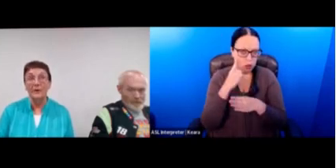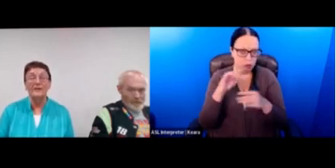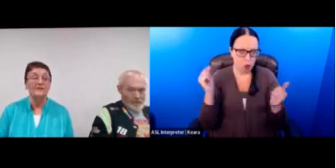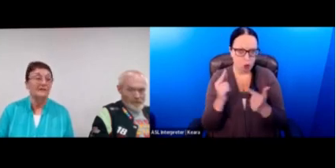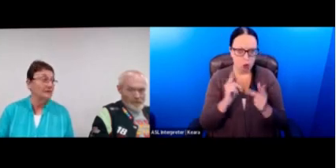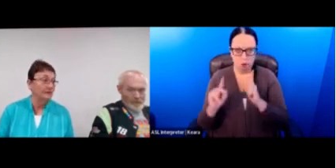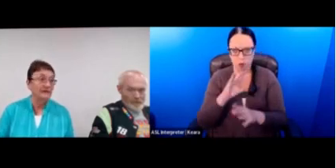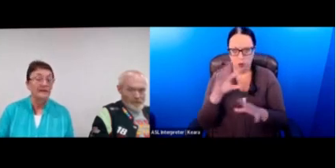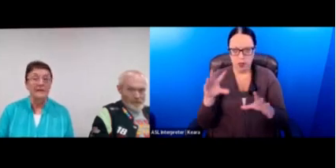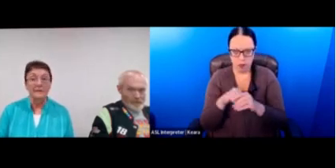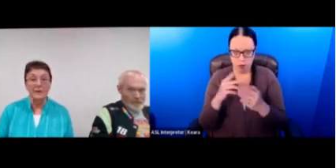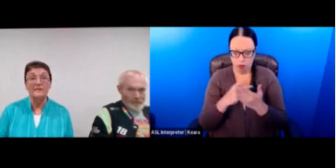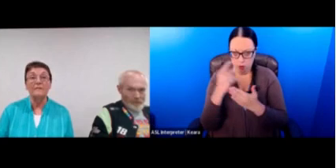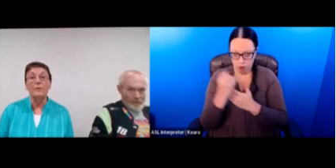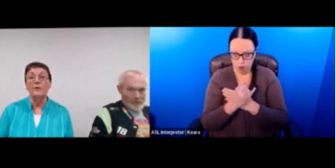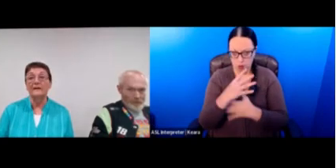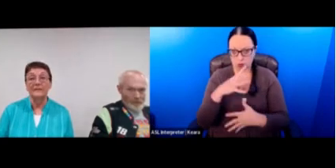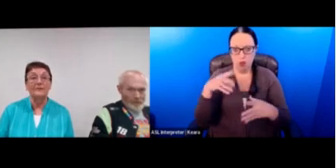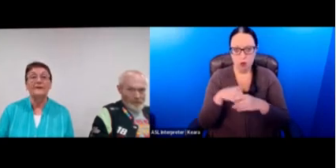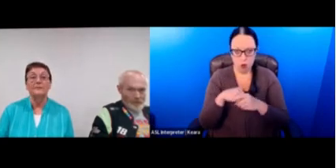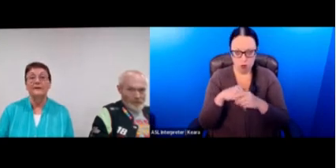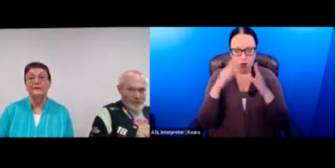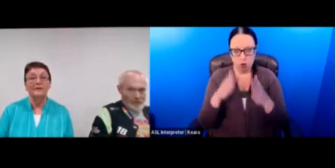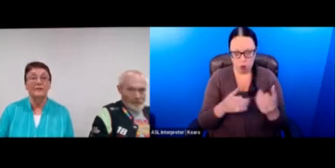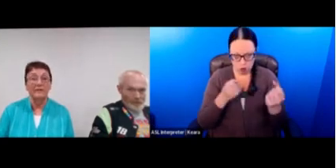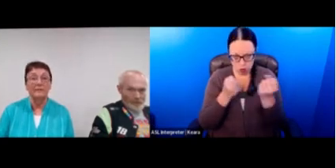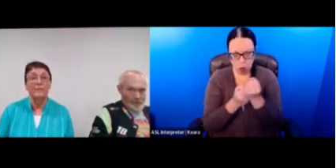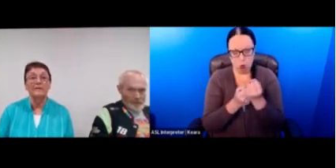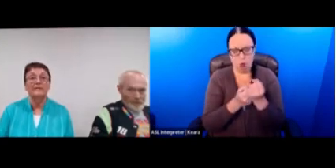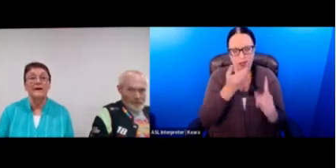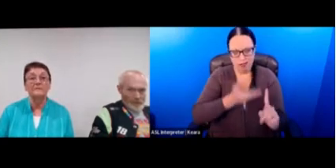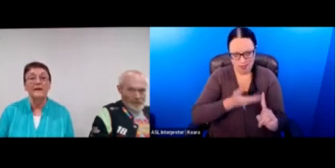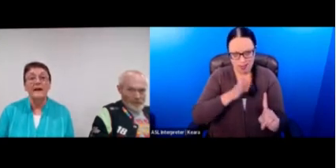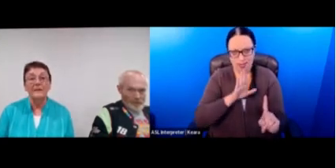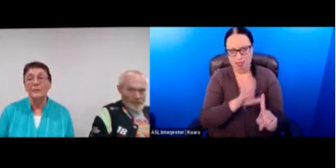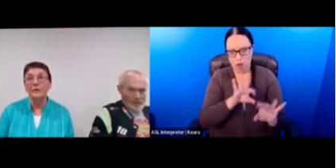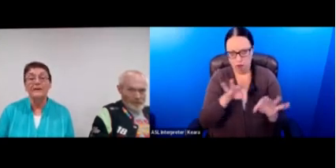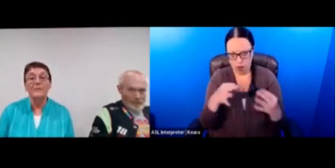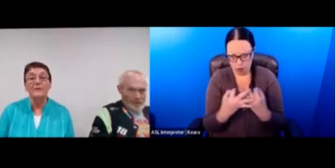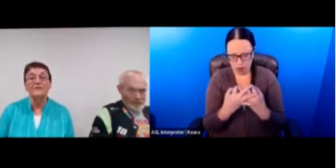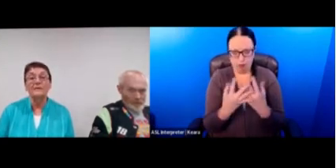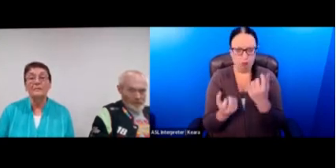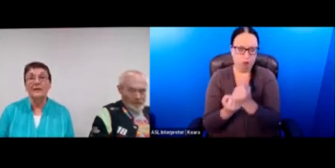project, including the person supported their family, their support staff, and they were created partnerships with